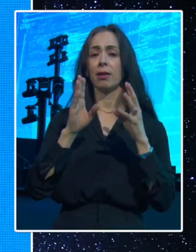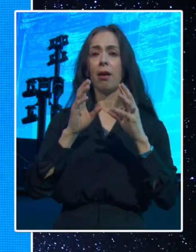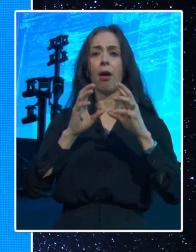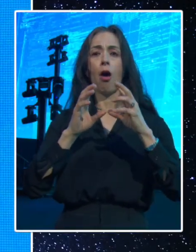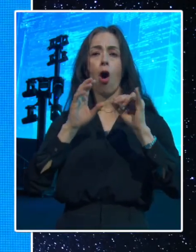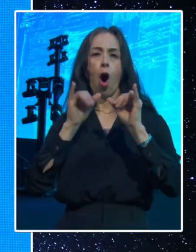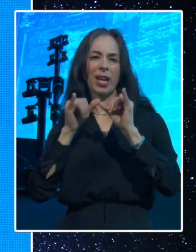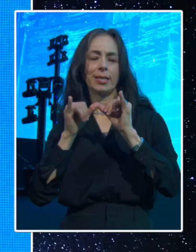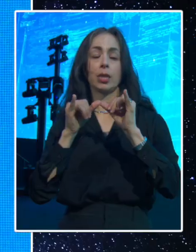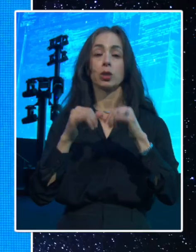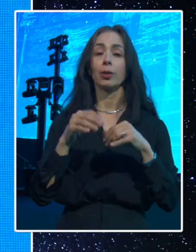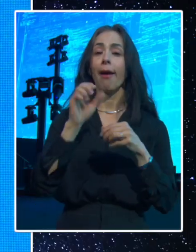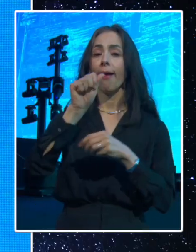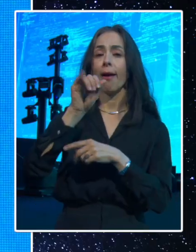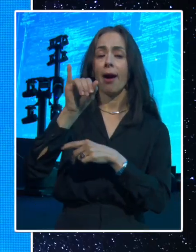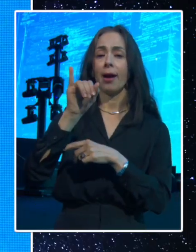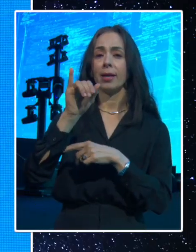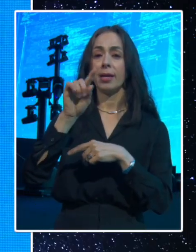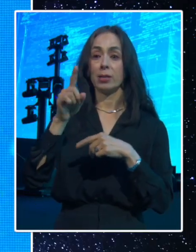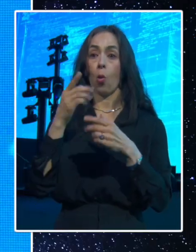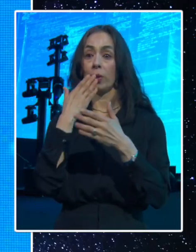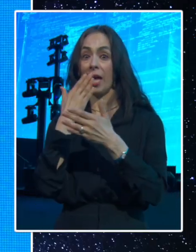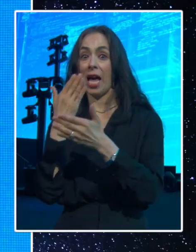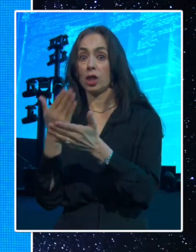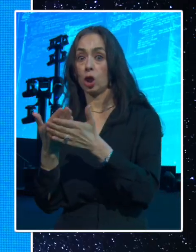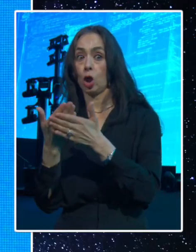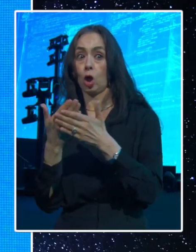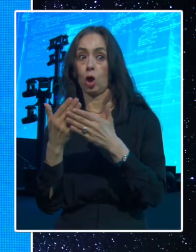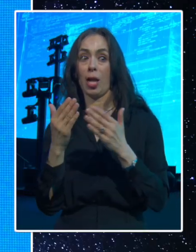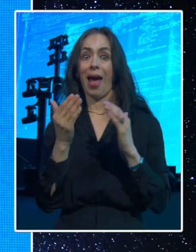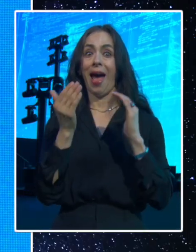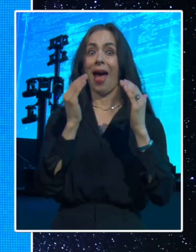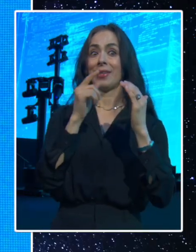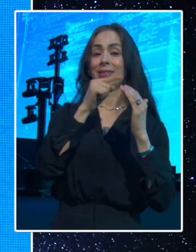AI is only as good as the data and infrastructure behind it,